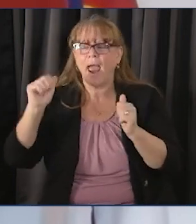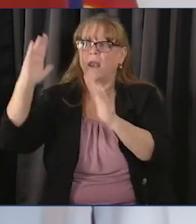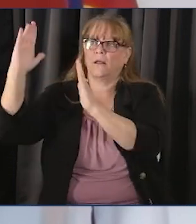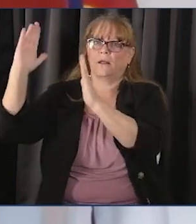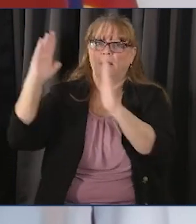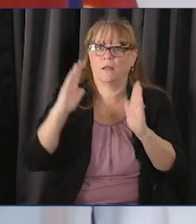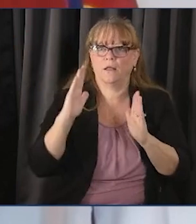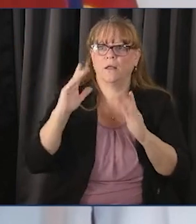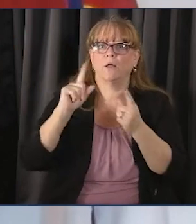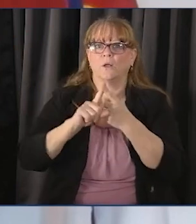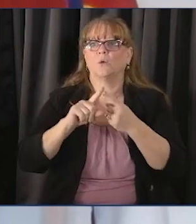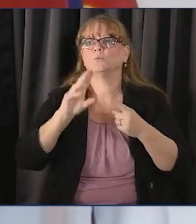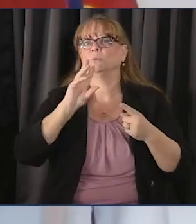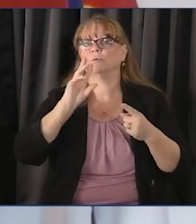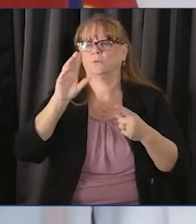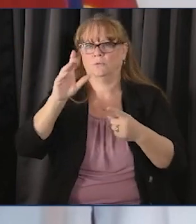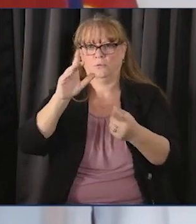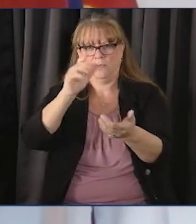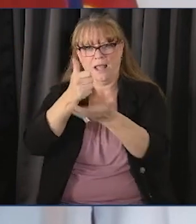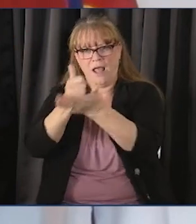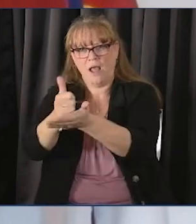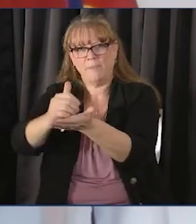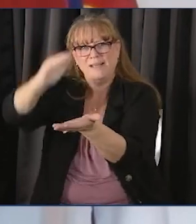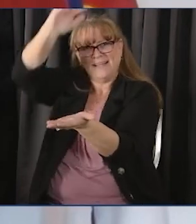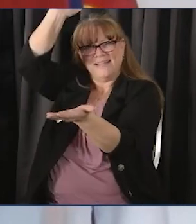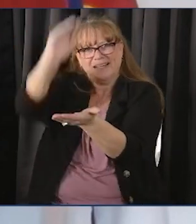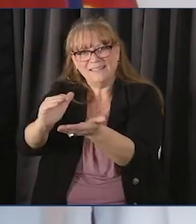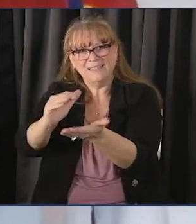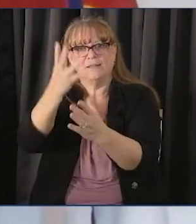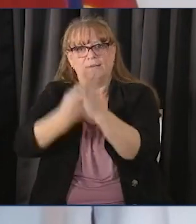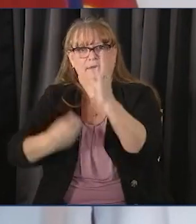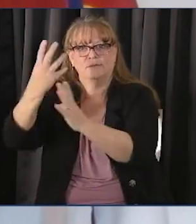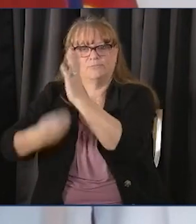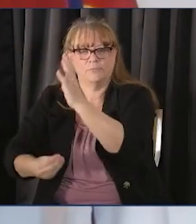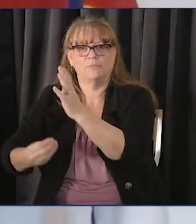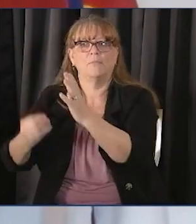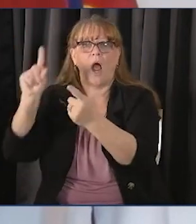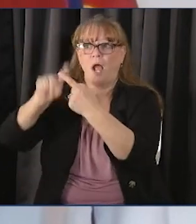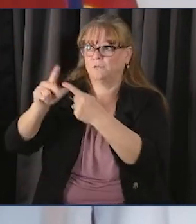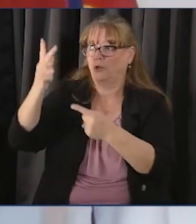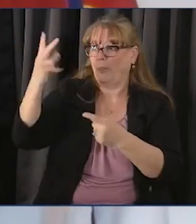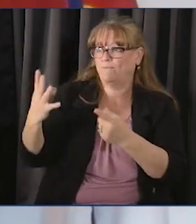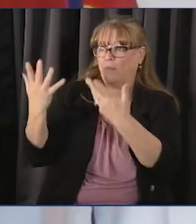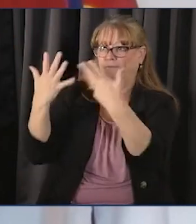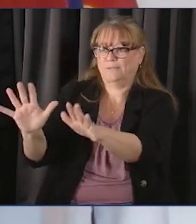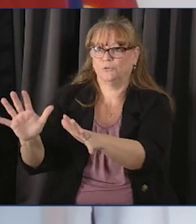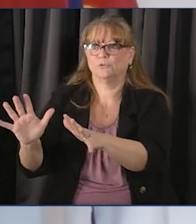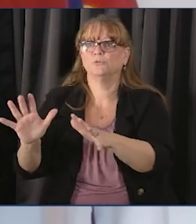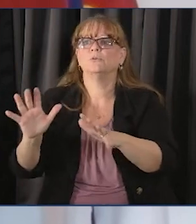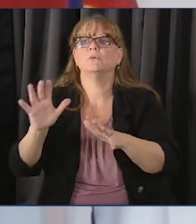That's why just based on the data, that's a priority. The biggest challenge letting the specific date now for 65.